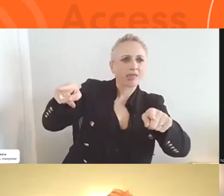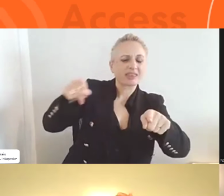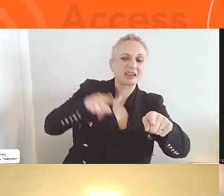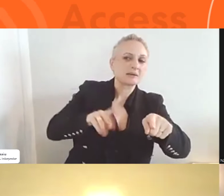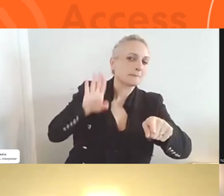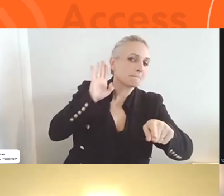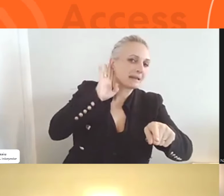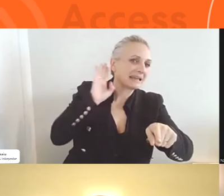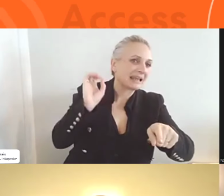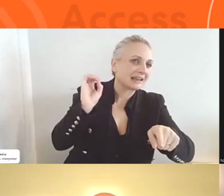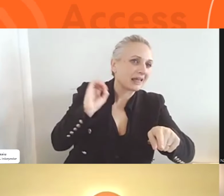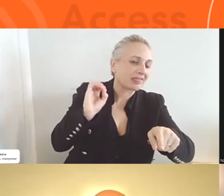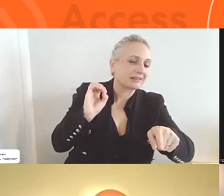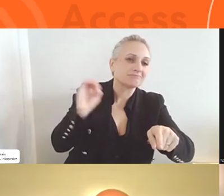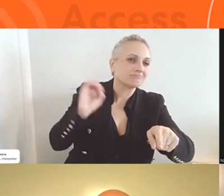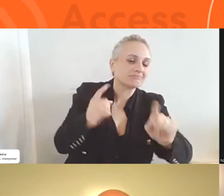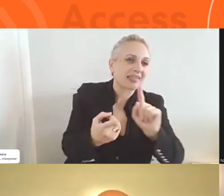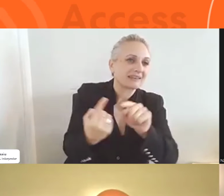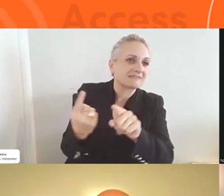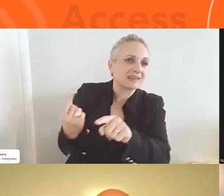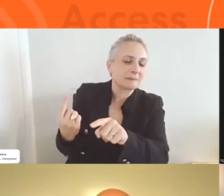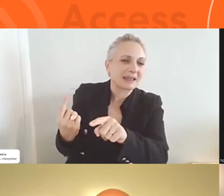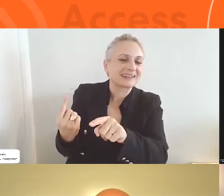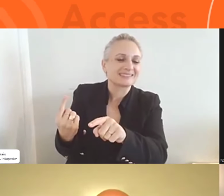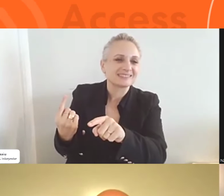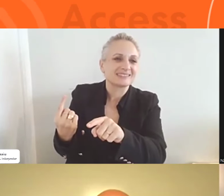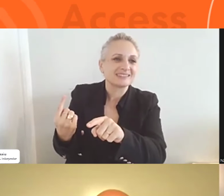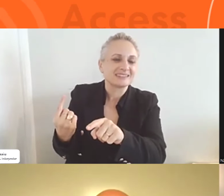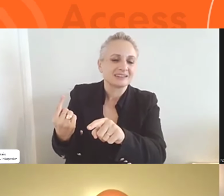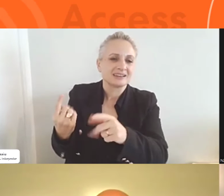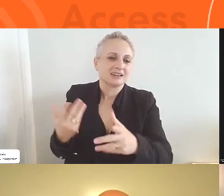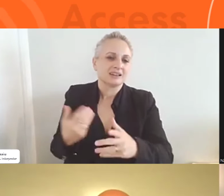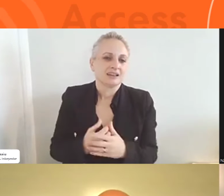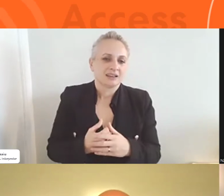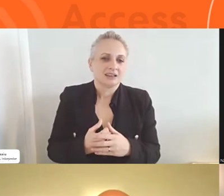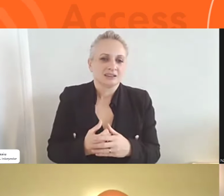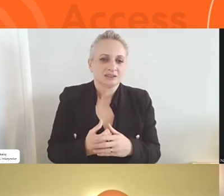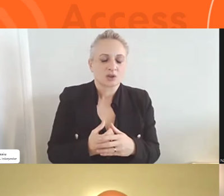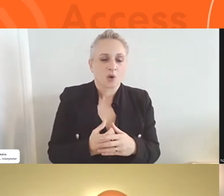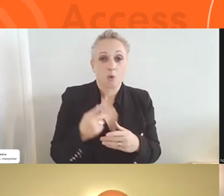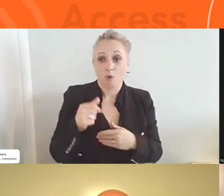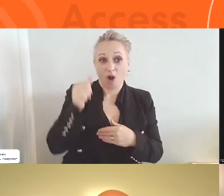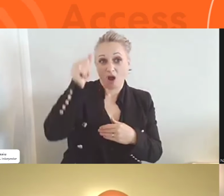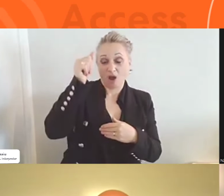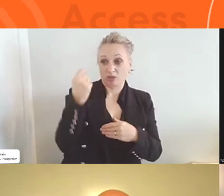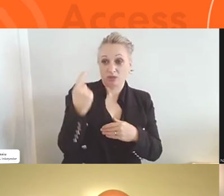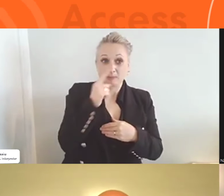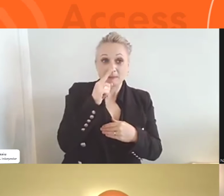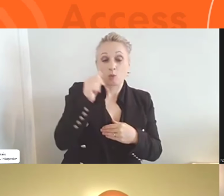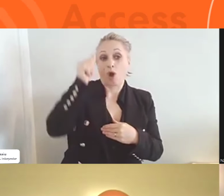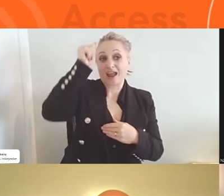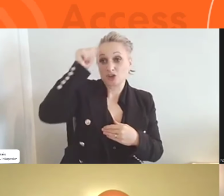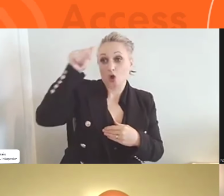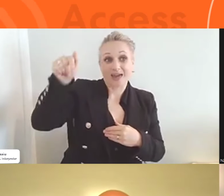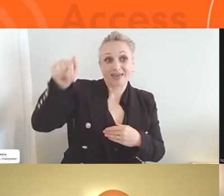in that I'm not sure who I'm not talking to because I'm only talking to the people that I know exist. So if there's one take-home message